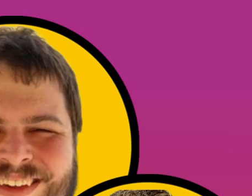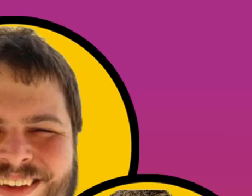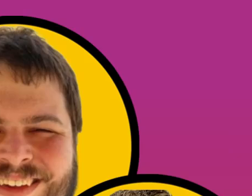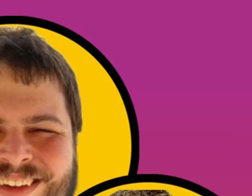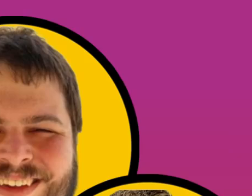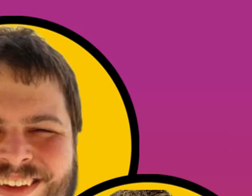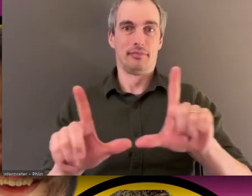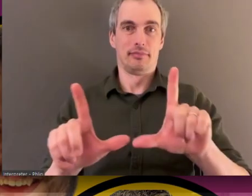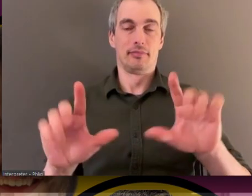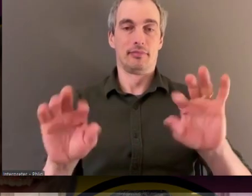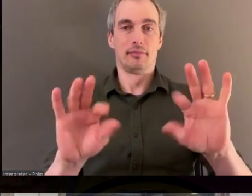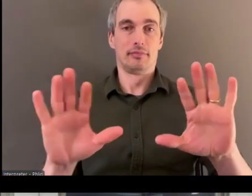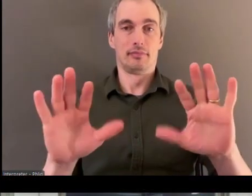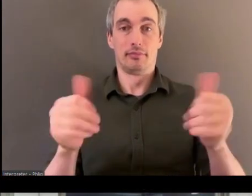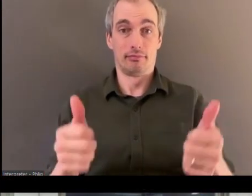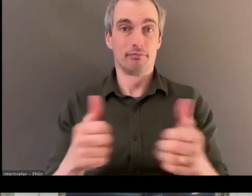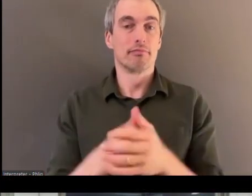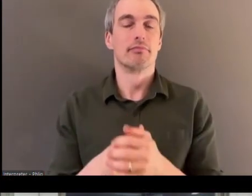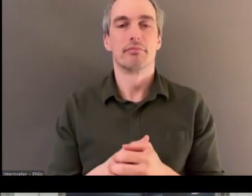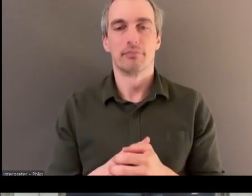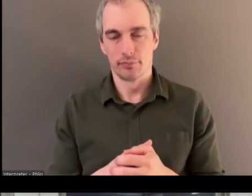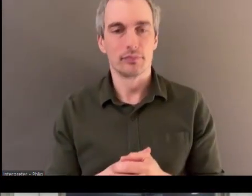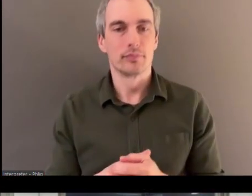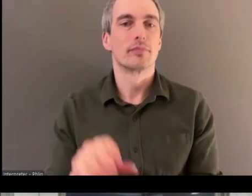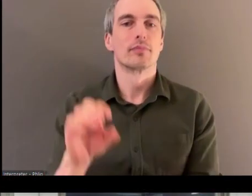So I'm Blake Bertuccelli-Booth.